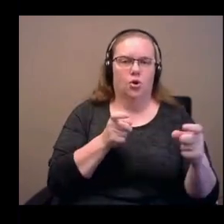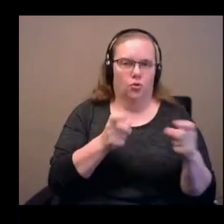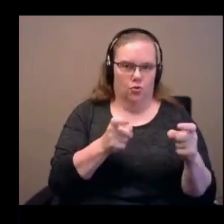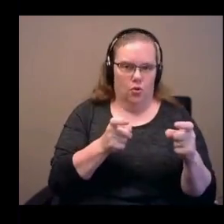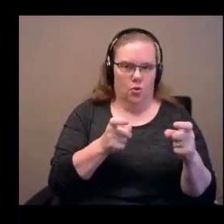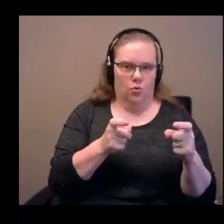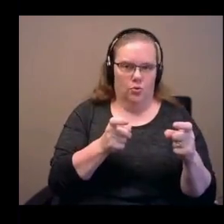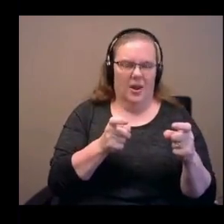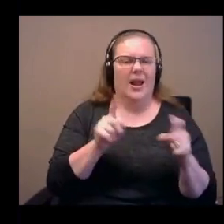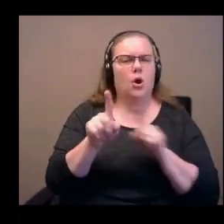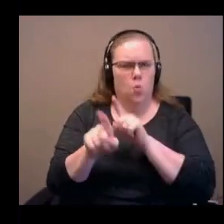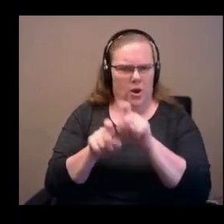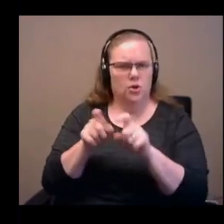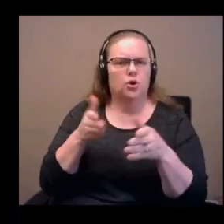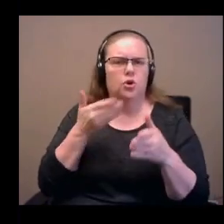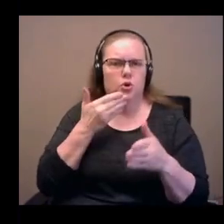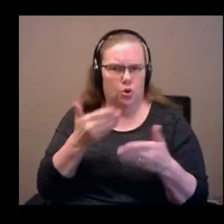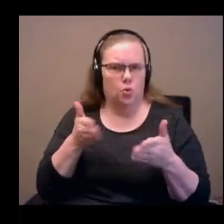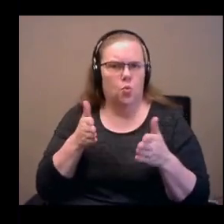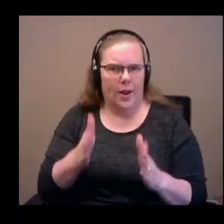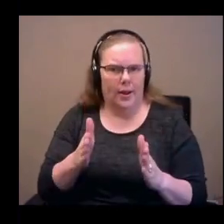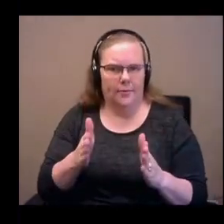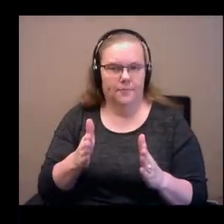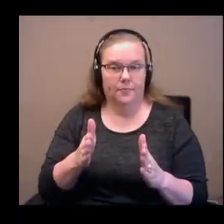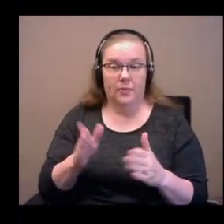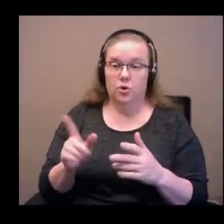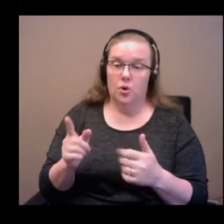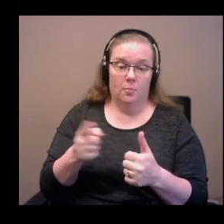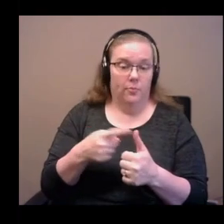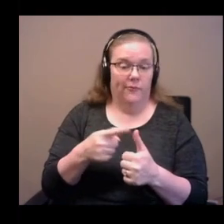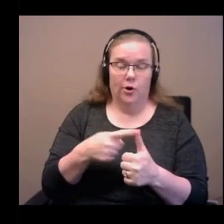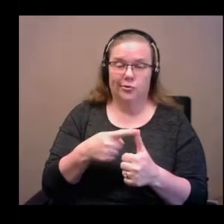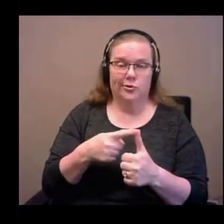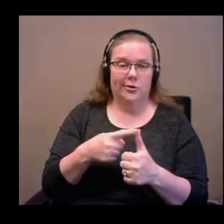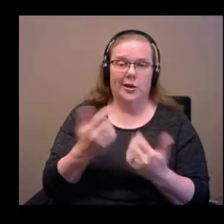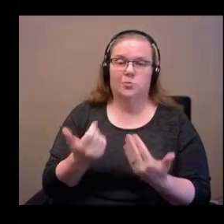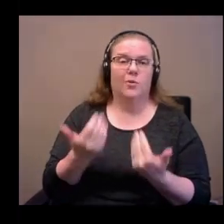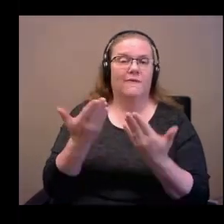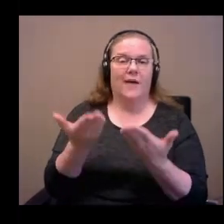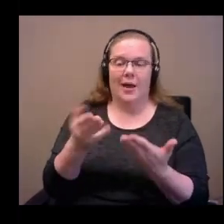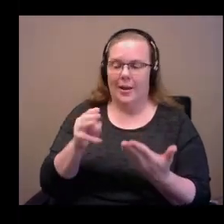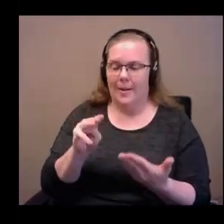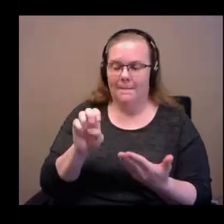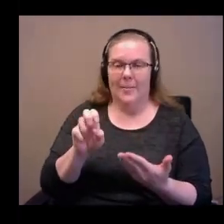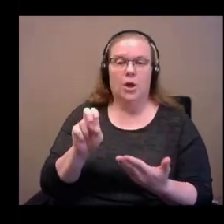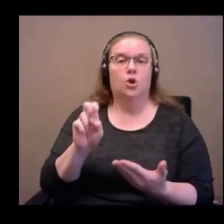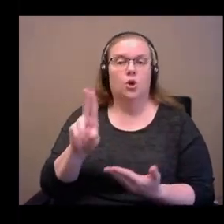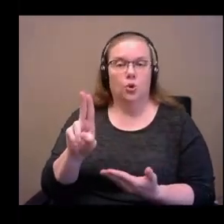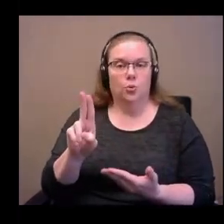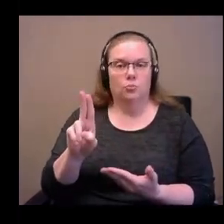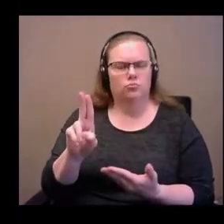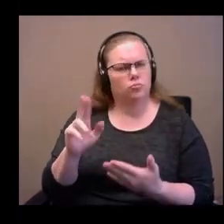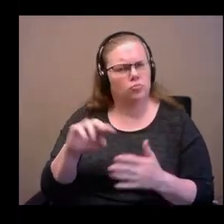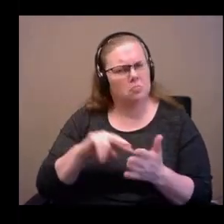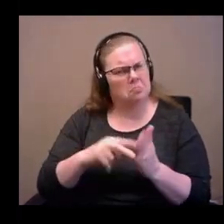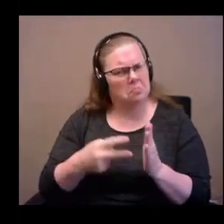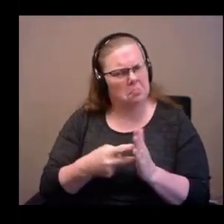strategies here. The first is painfully simple. It’s called providing a menu. And what do I mean by that? Well, often, when we want people to do something, we say, “Hey,